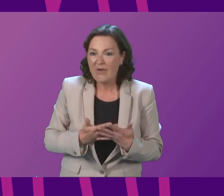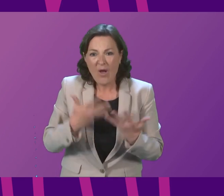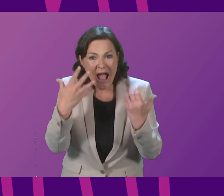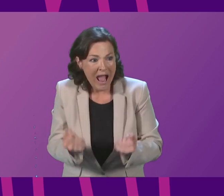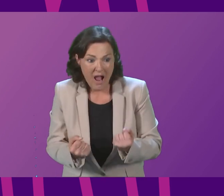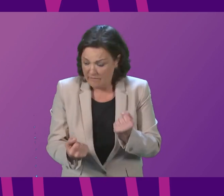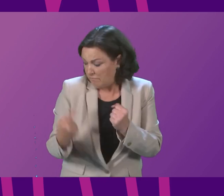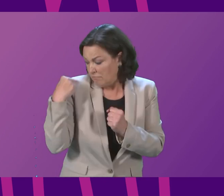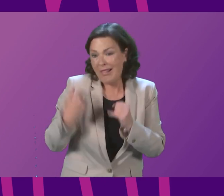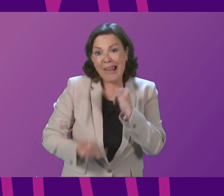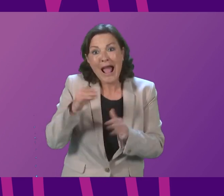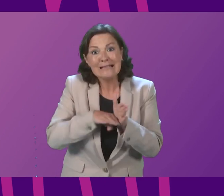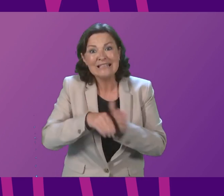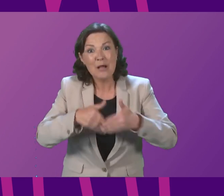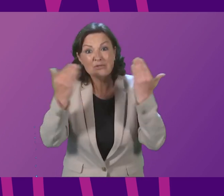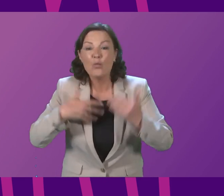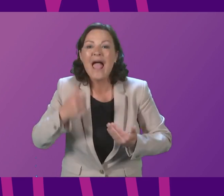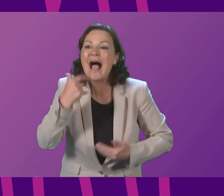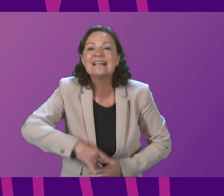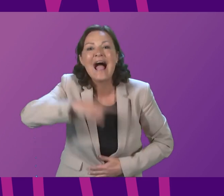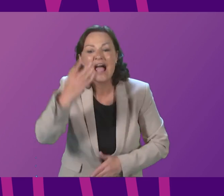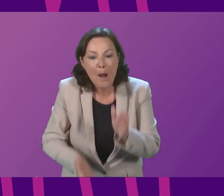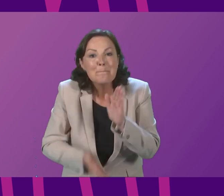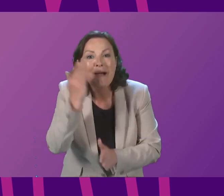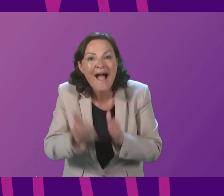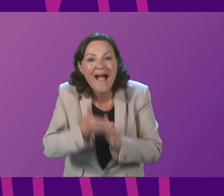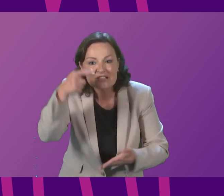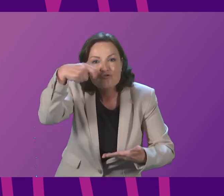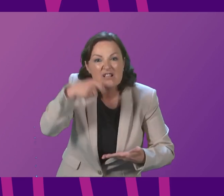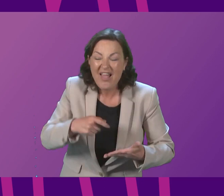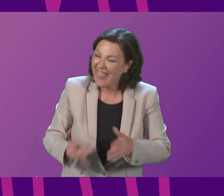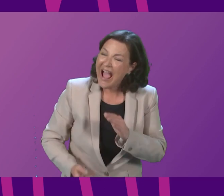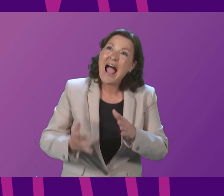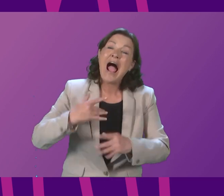On the last exam day, we saw higher passes at the highest level in the history of devolution.